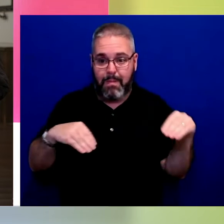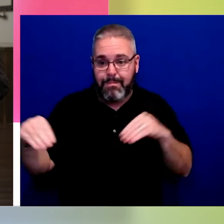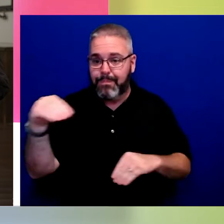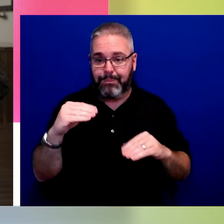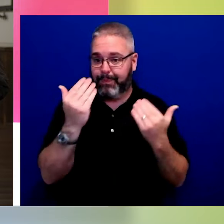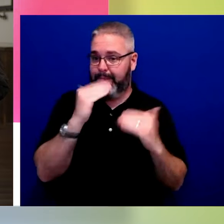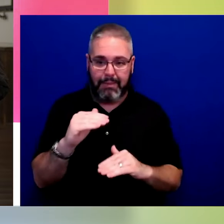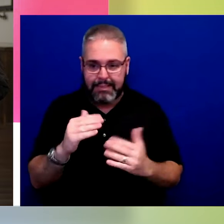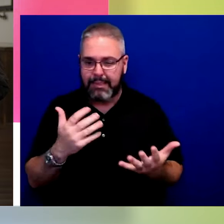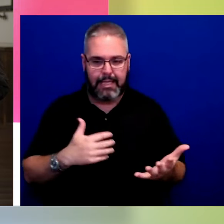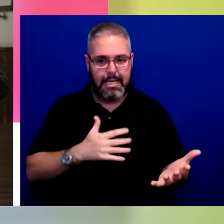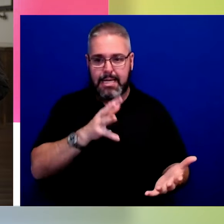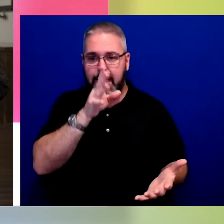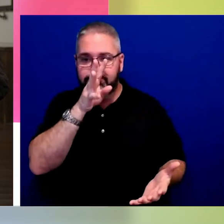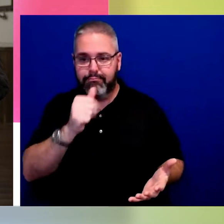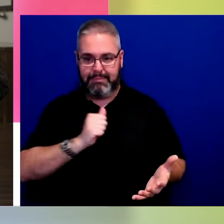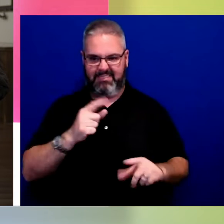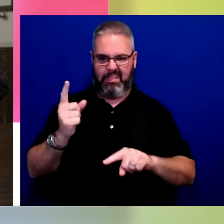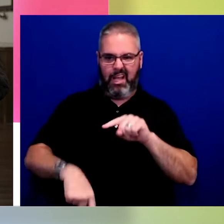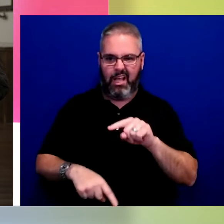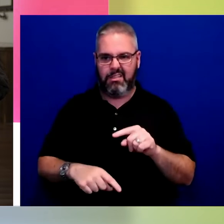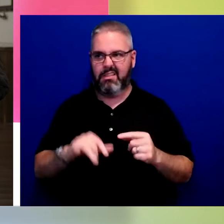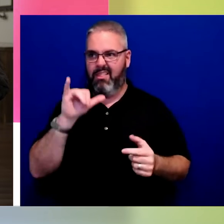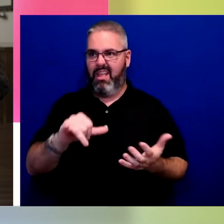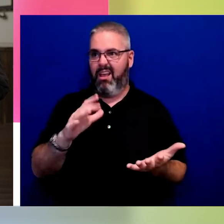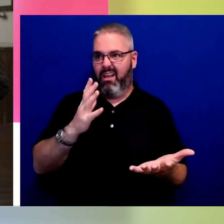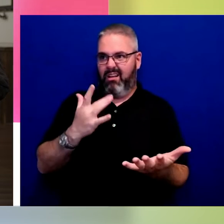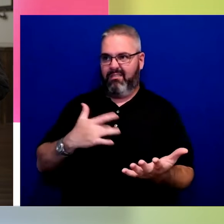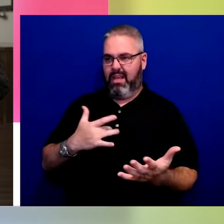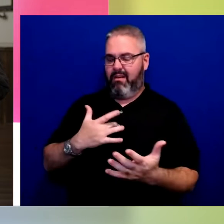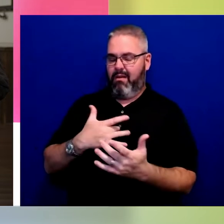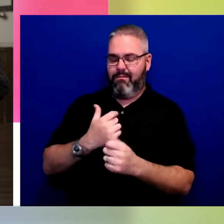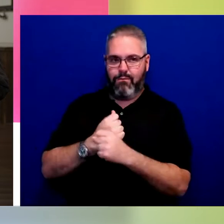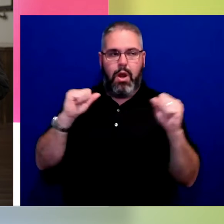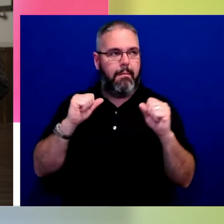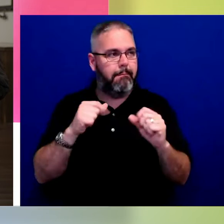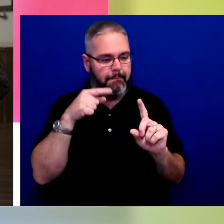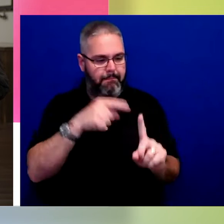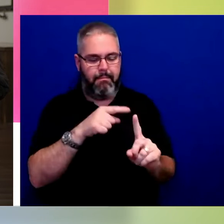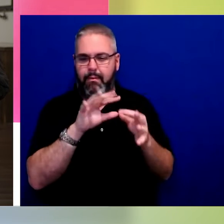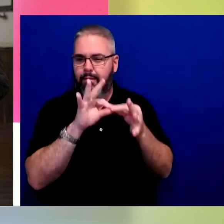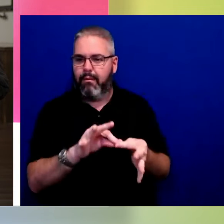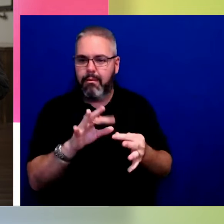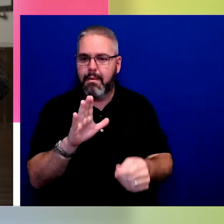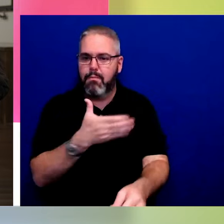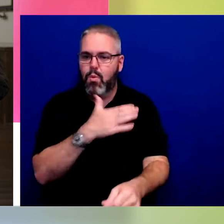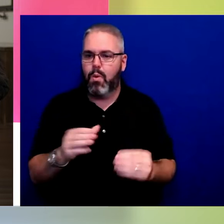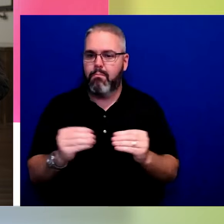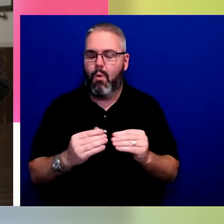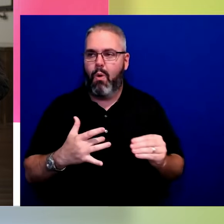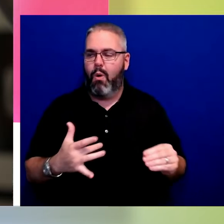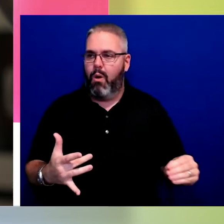I feel the direct experience of freedom with music even more intimately.